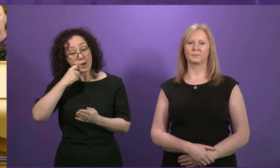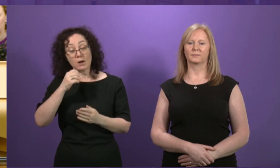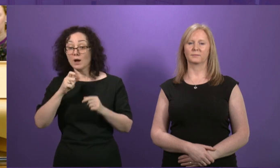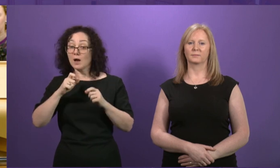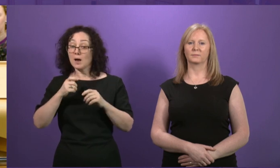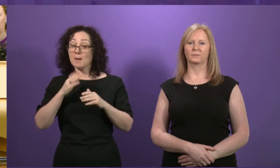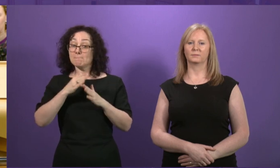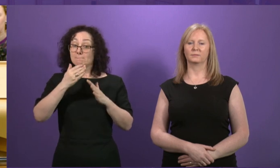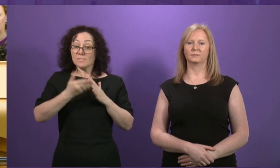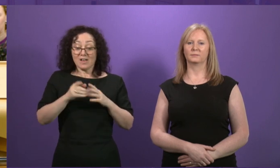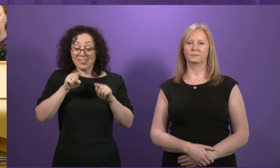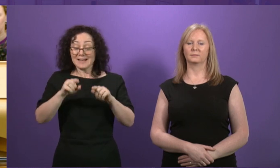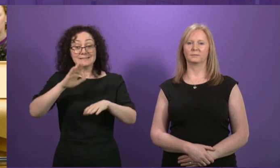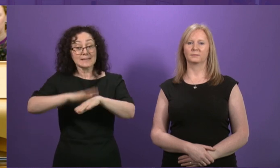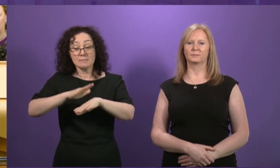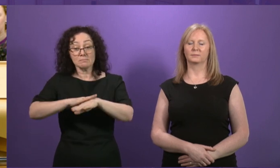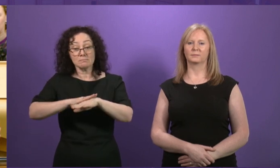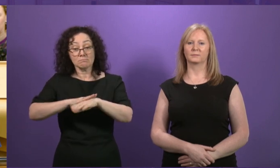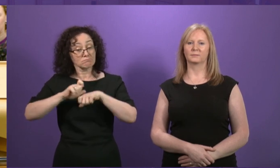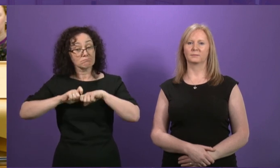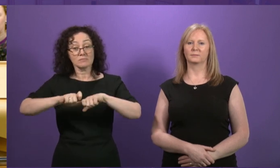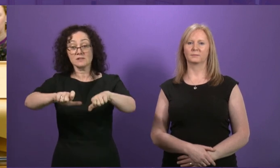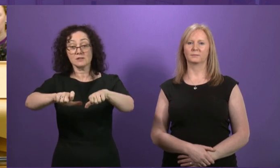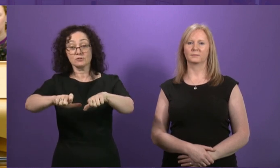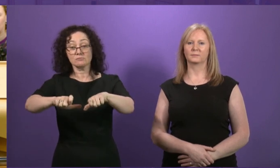Richard Leonard is again asking questions about independence. I am happy to talk about